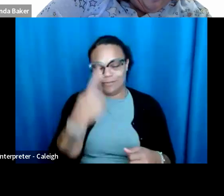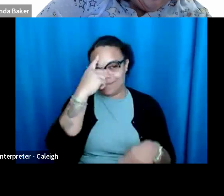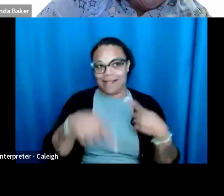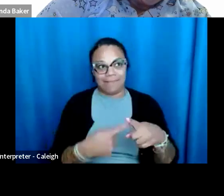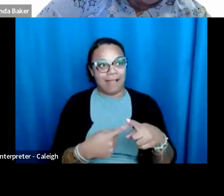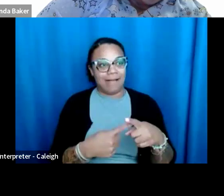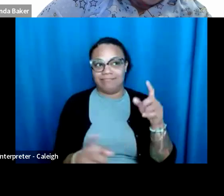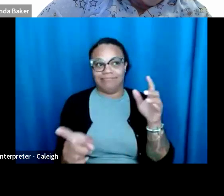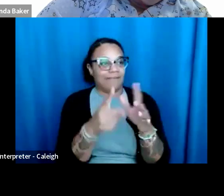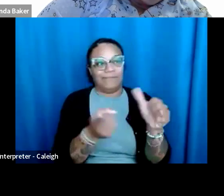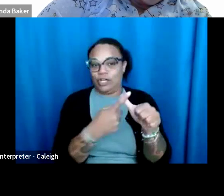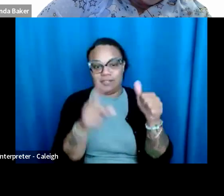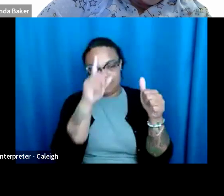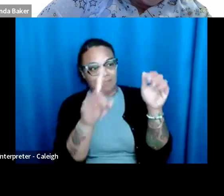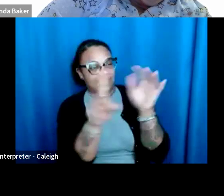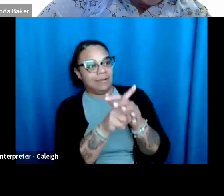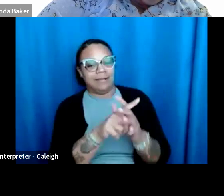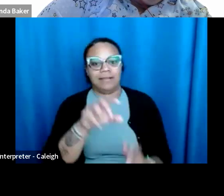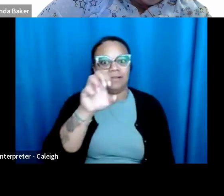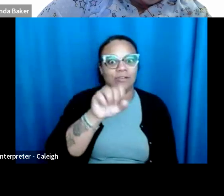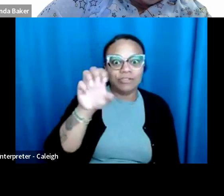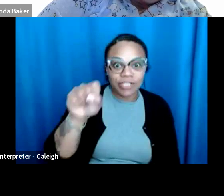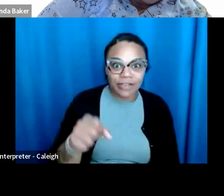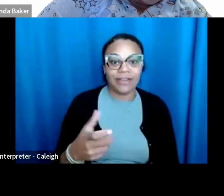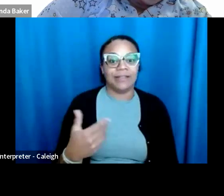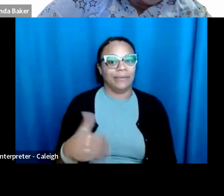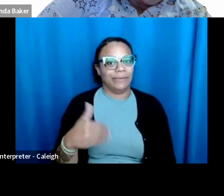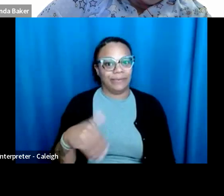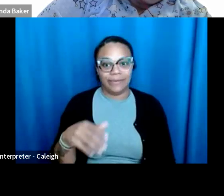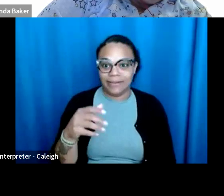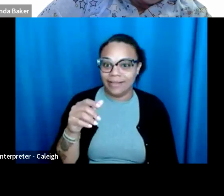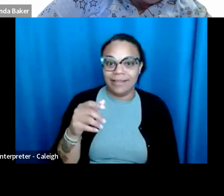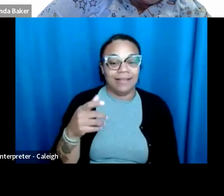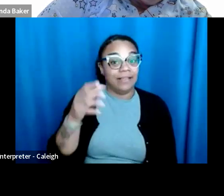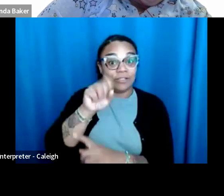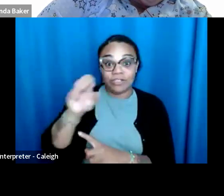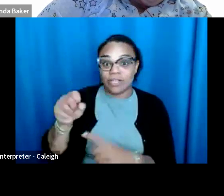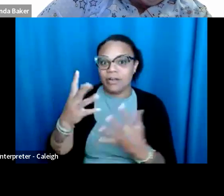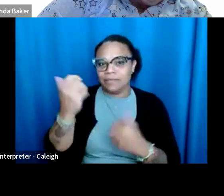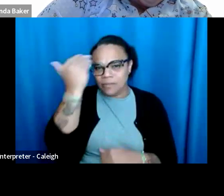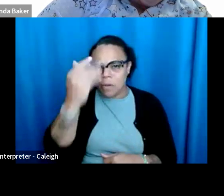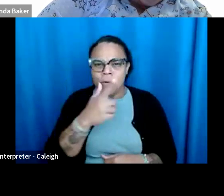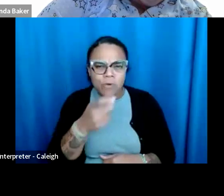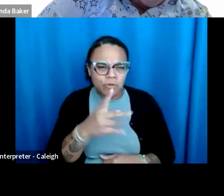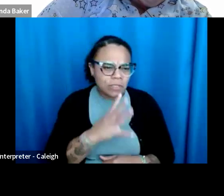You need to have a picture talking with social security, you wanna know who you're talking to, what day it is, what time it was,